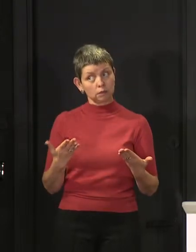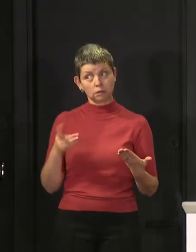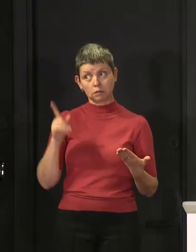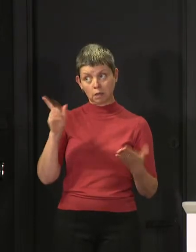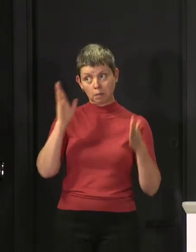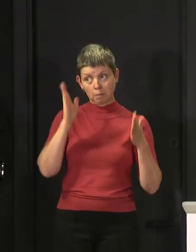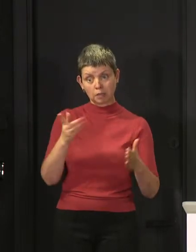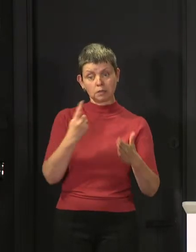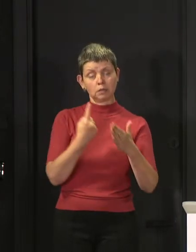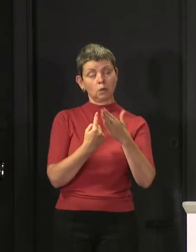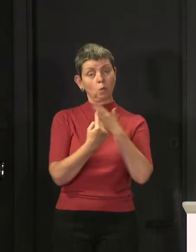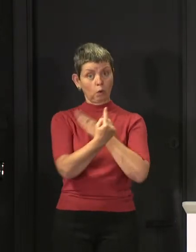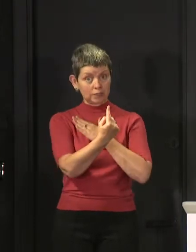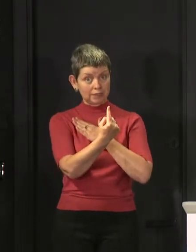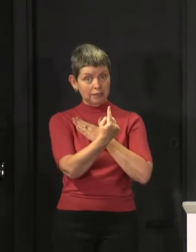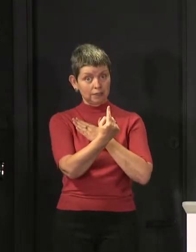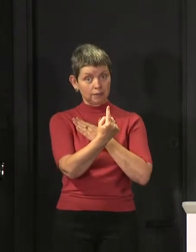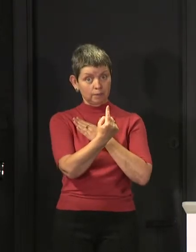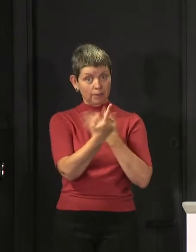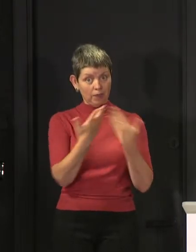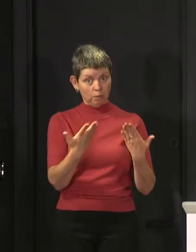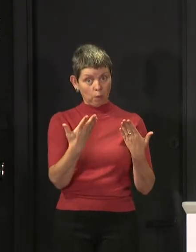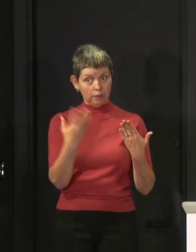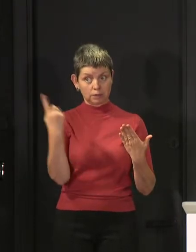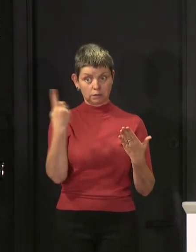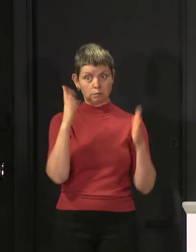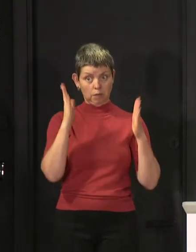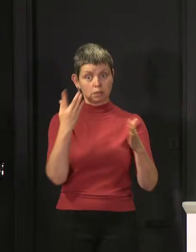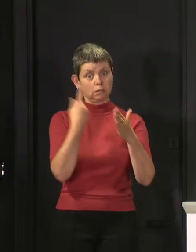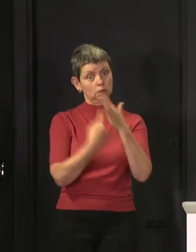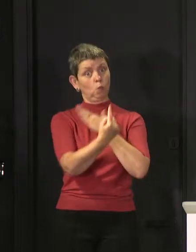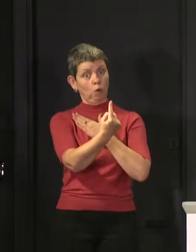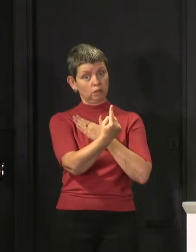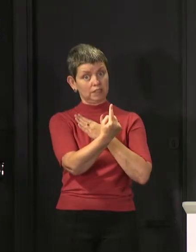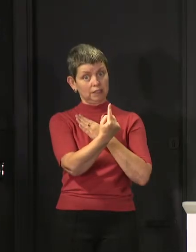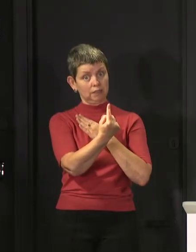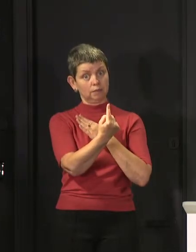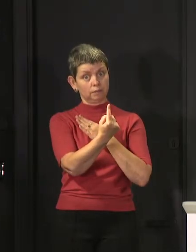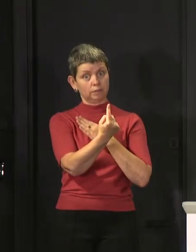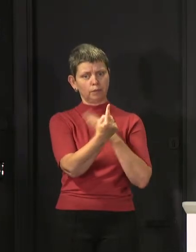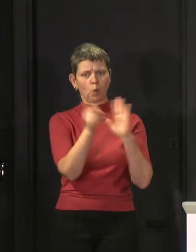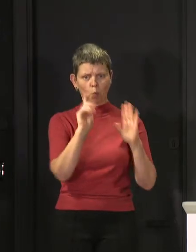or from anywhere right now that requires quarantine of what you have to do and how that would